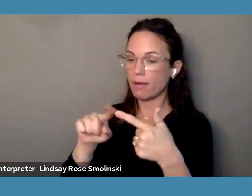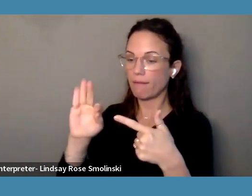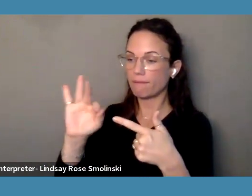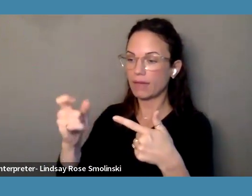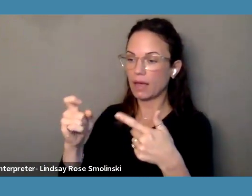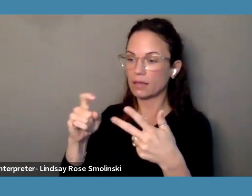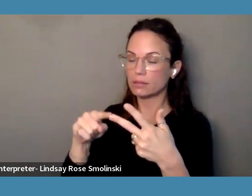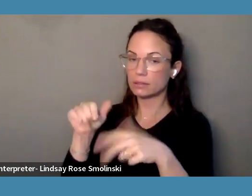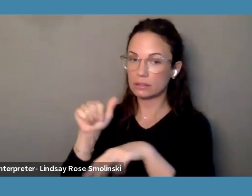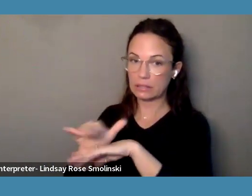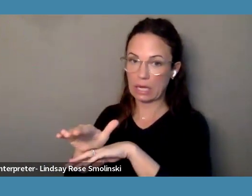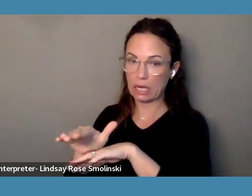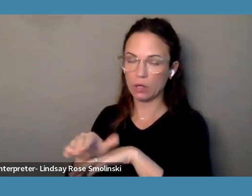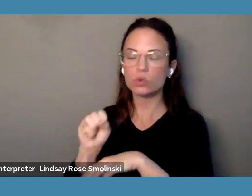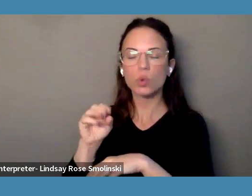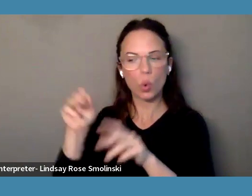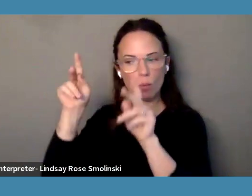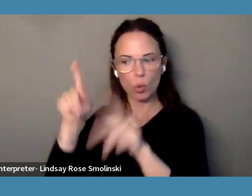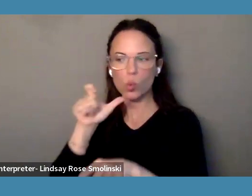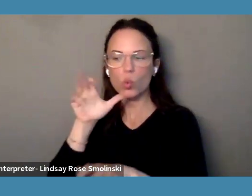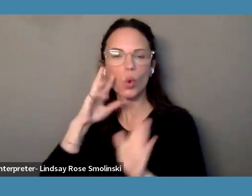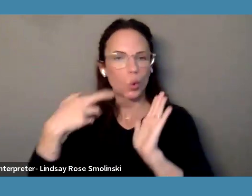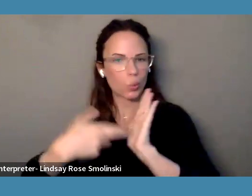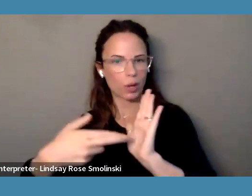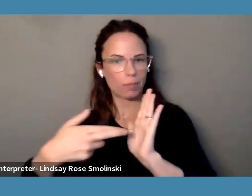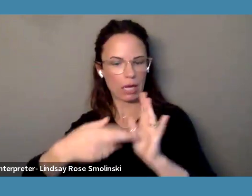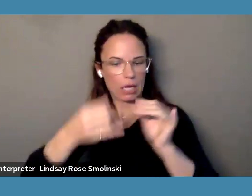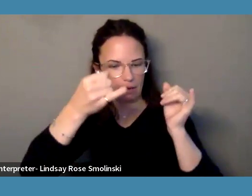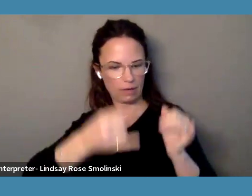So the person that is going to be representing the individual in a fair hearing.